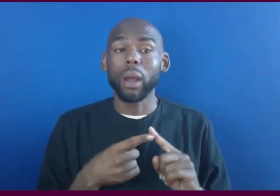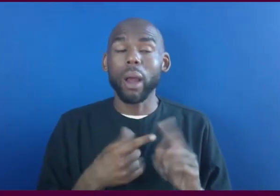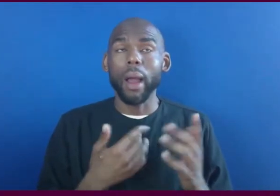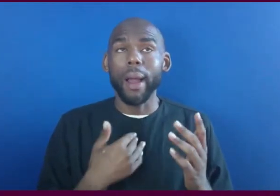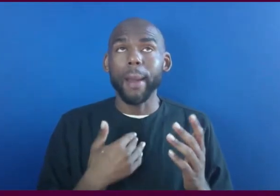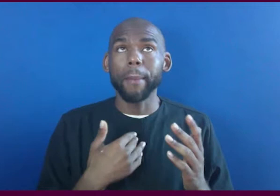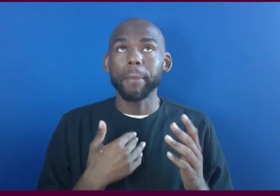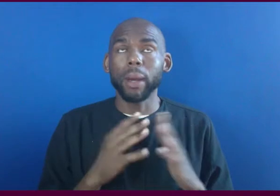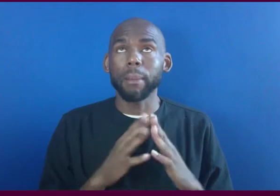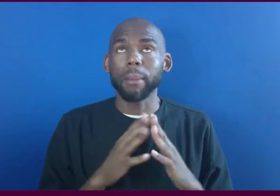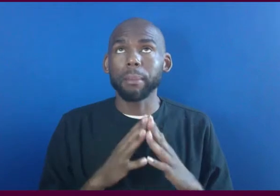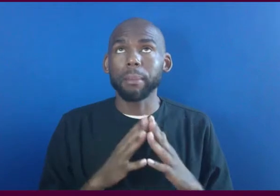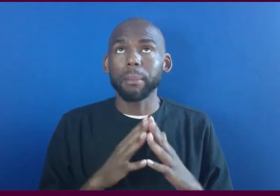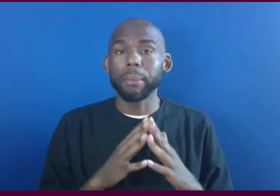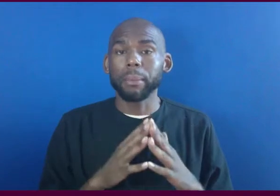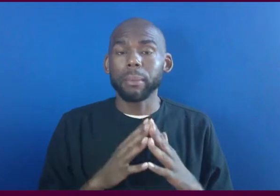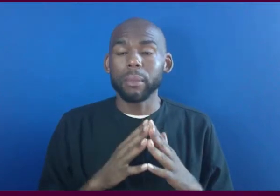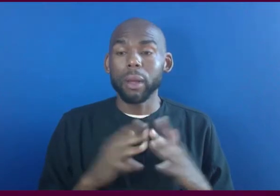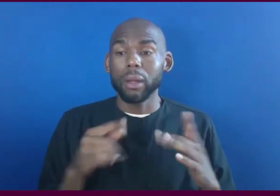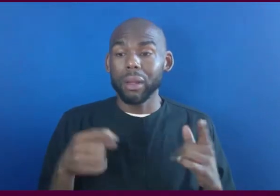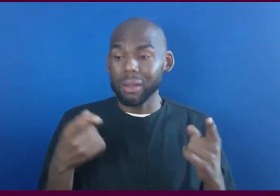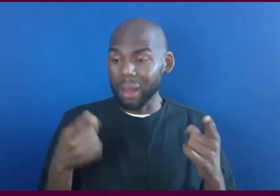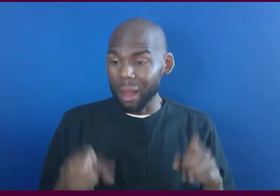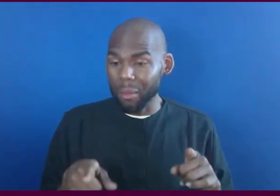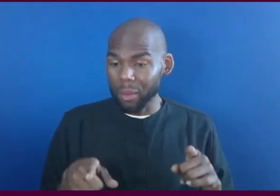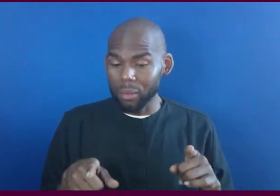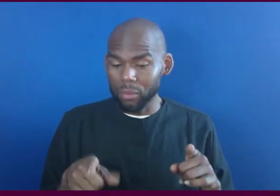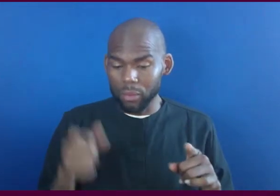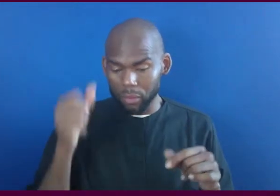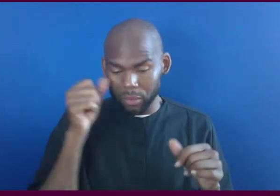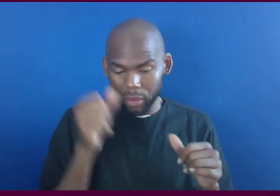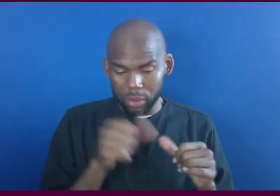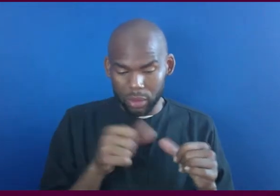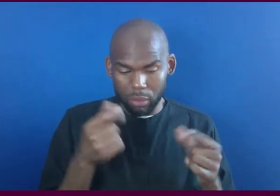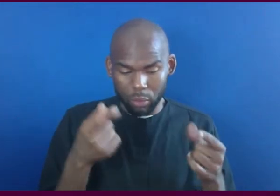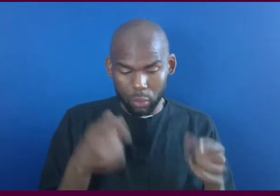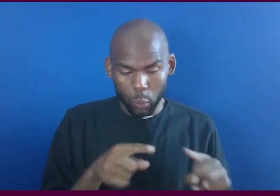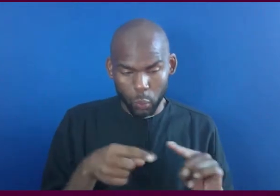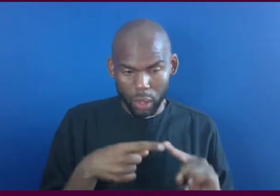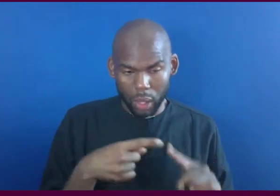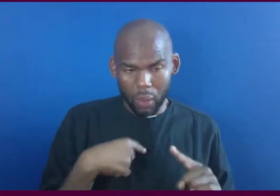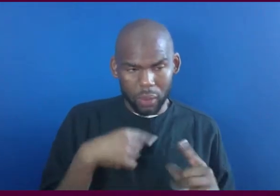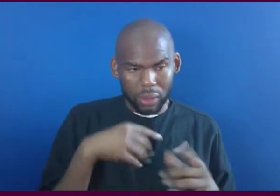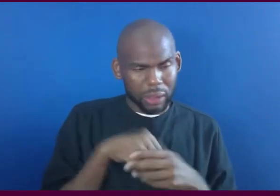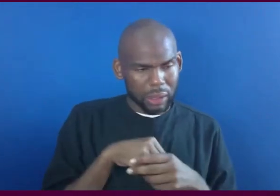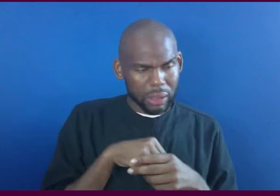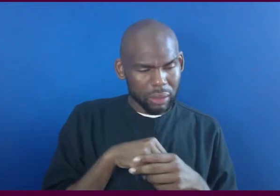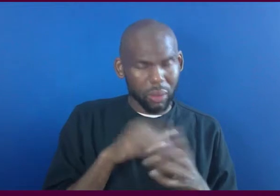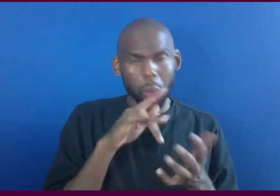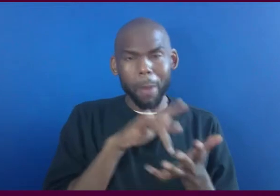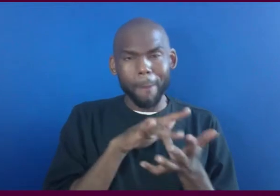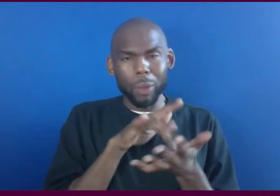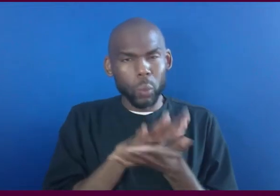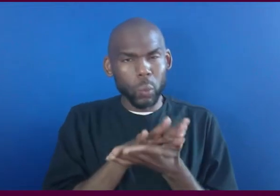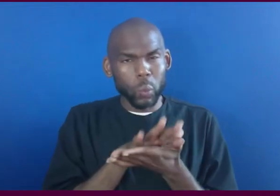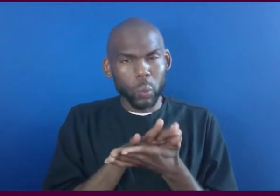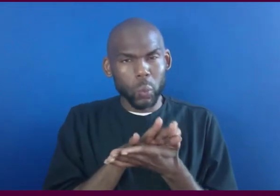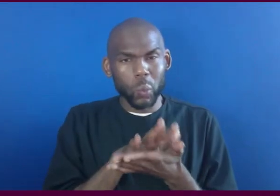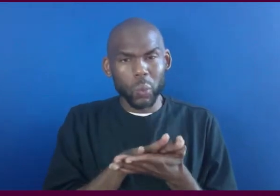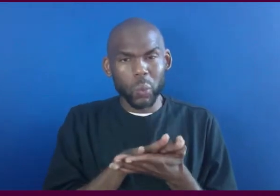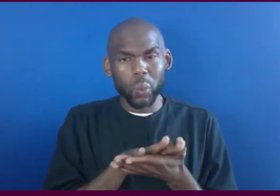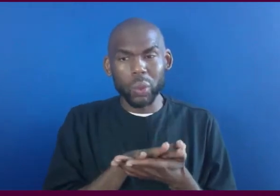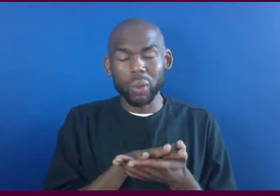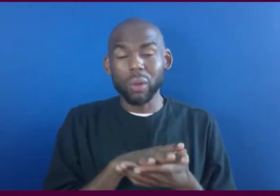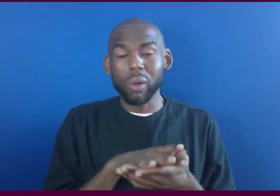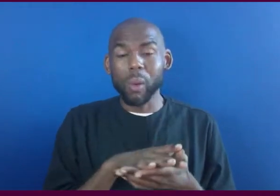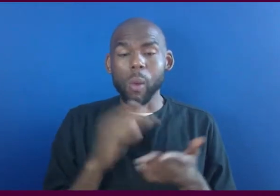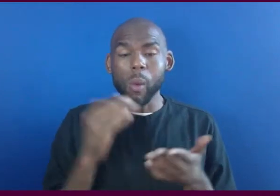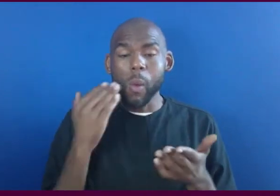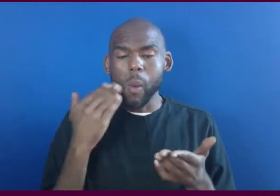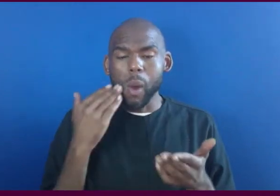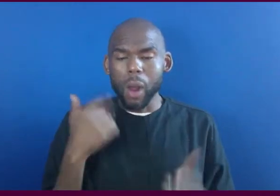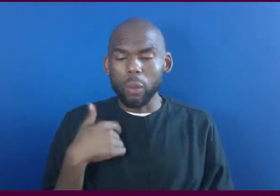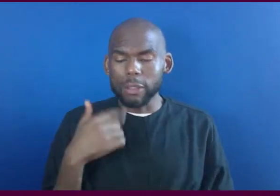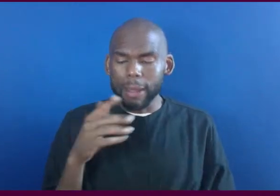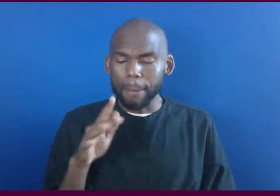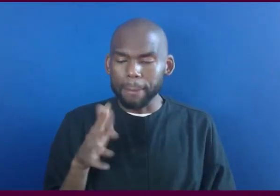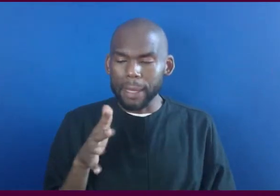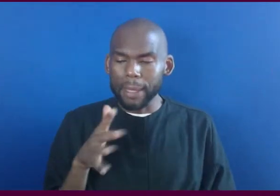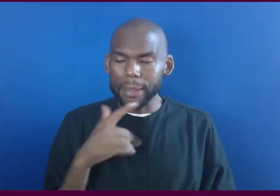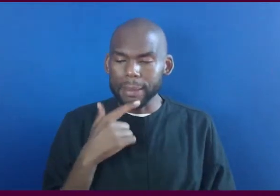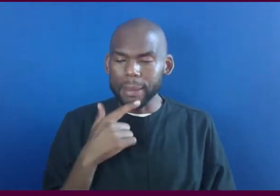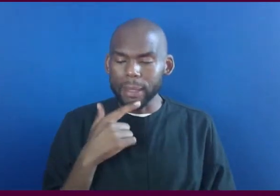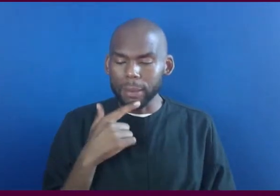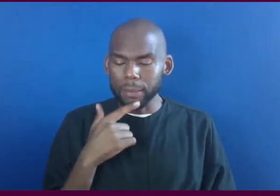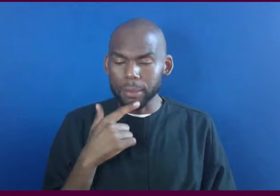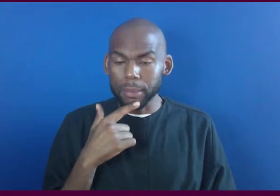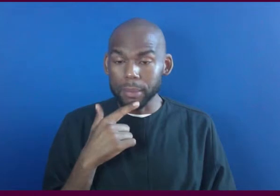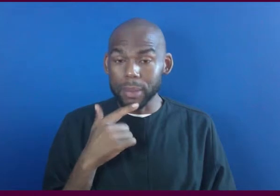I remember this happening when I was in like middle school, being kind of by some of the